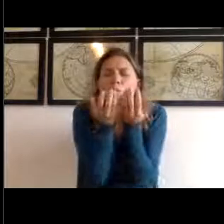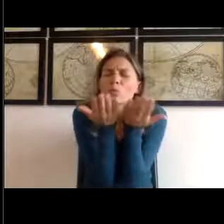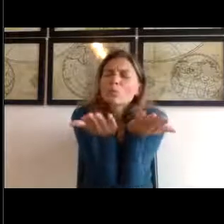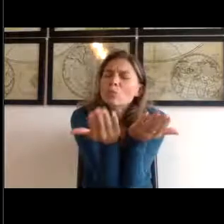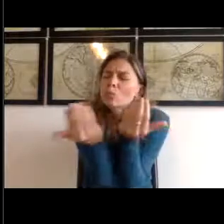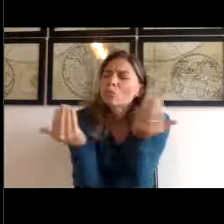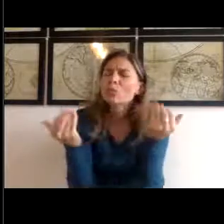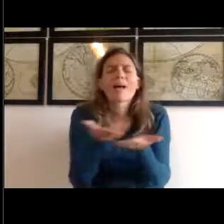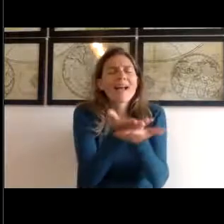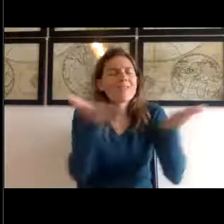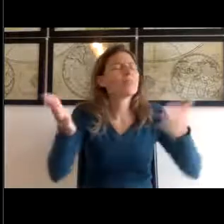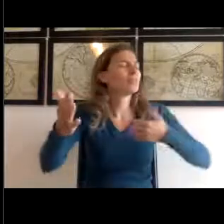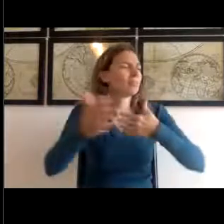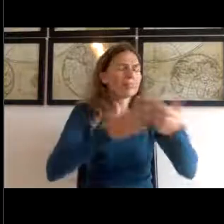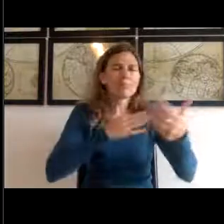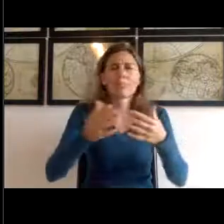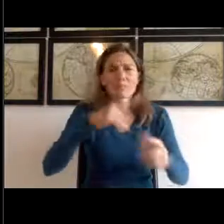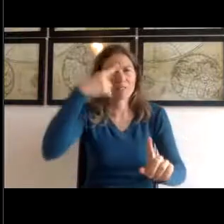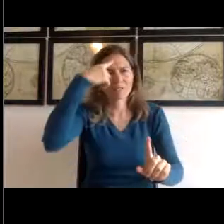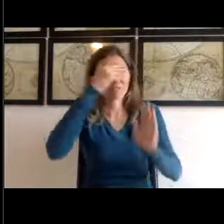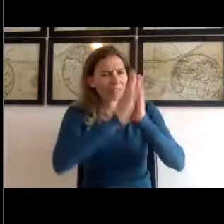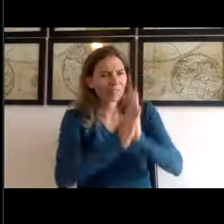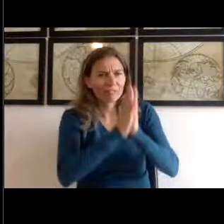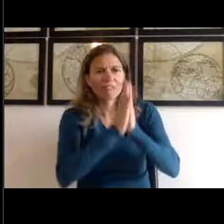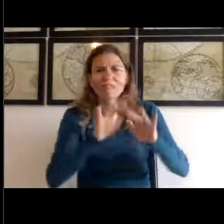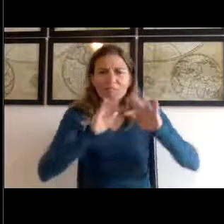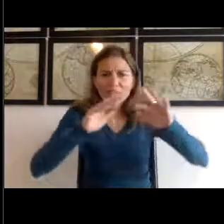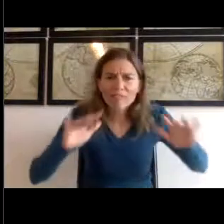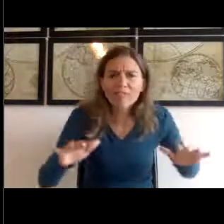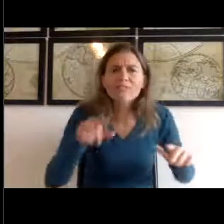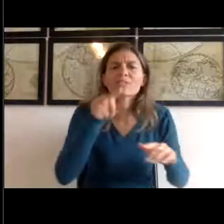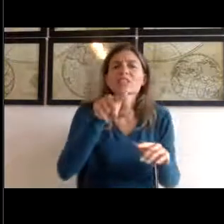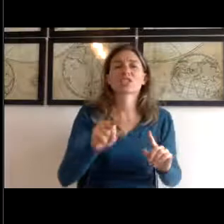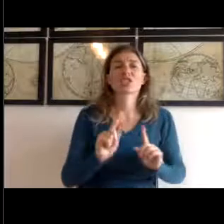beliefs, gender, sexual orientation, disability,